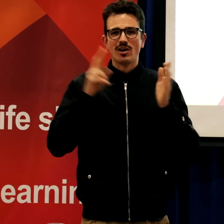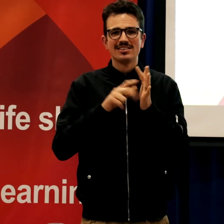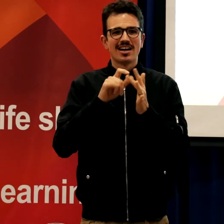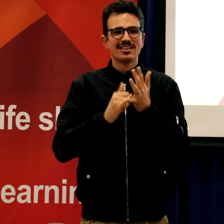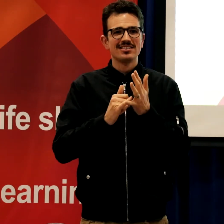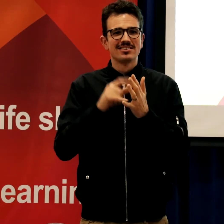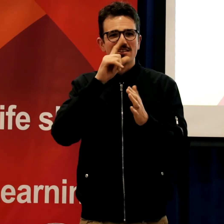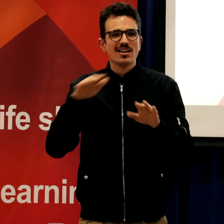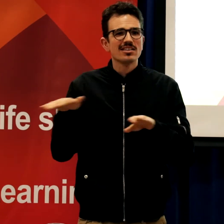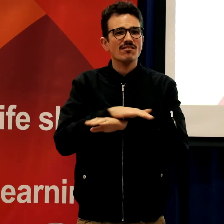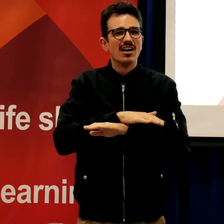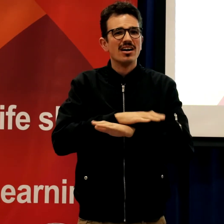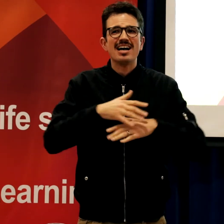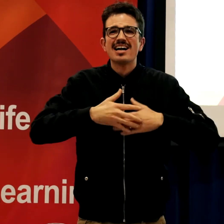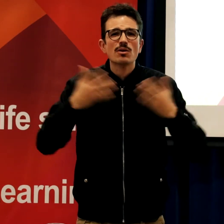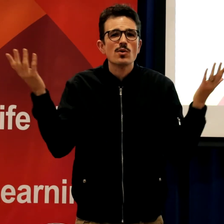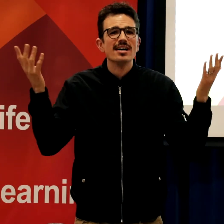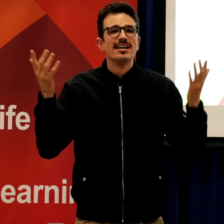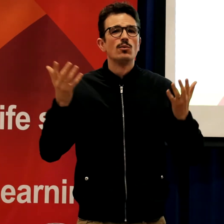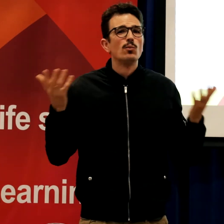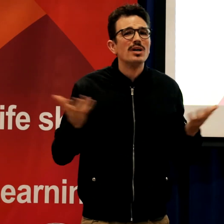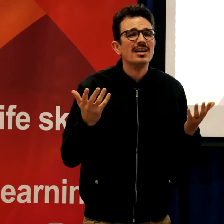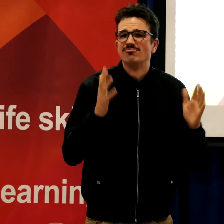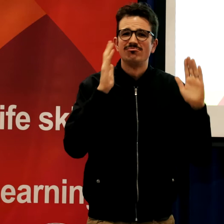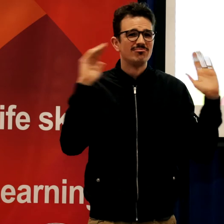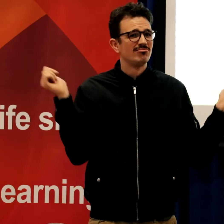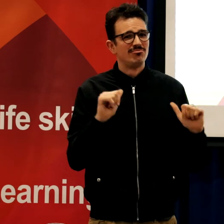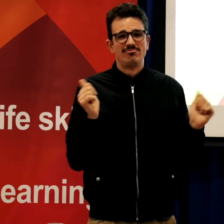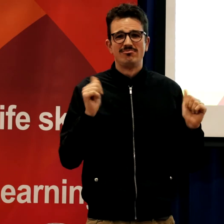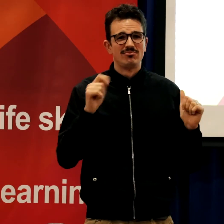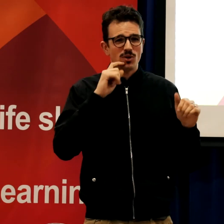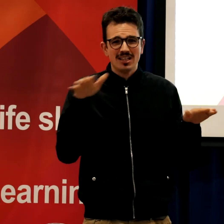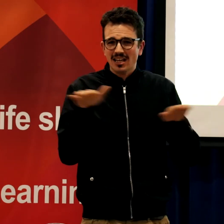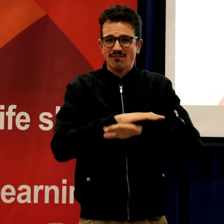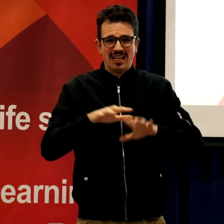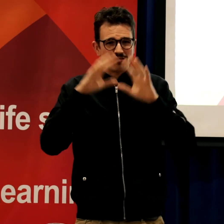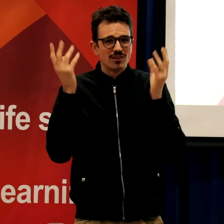Now, on the NDIS, I can cover a professional interpreter for any situation I need.